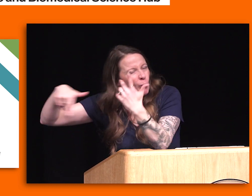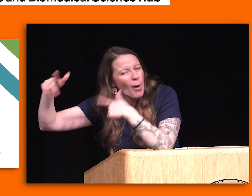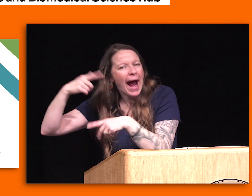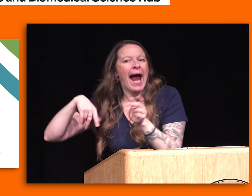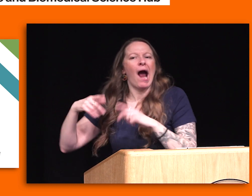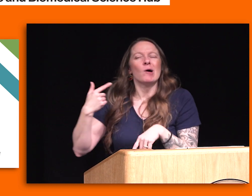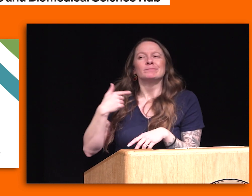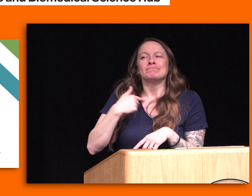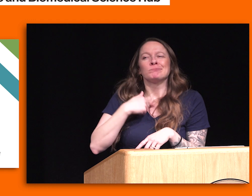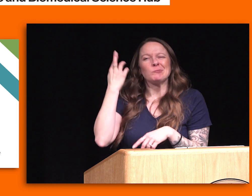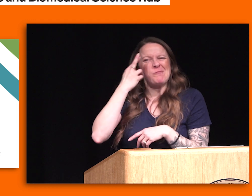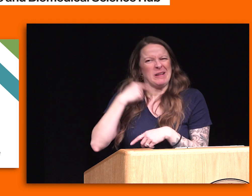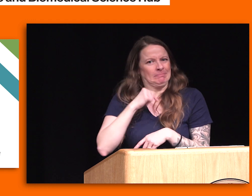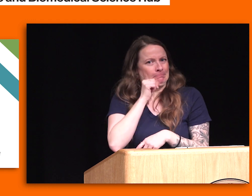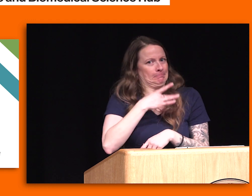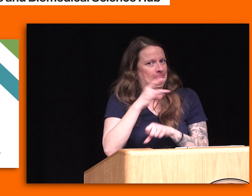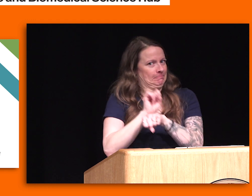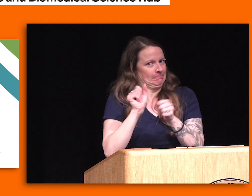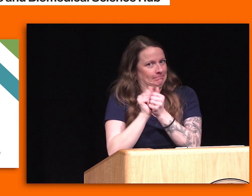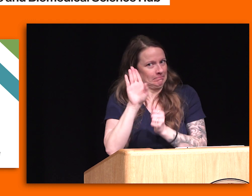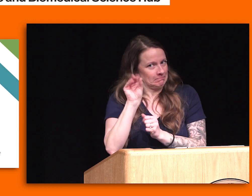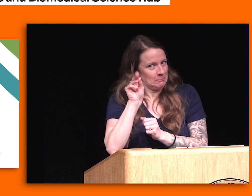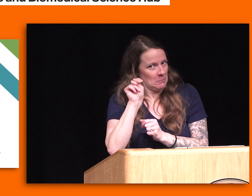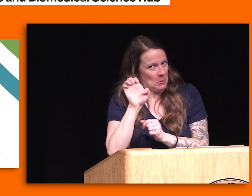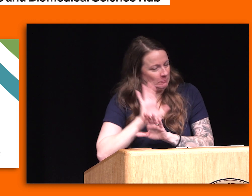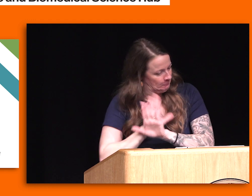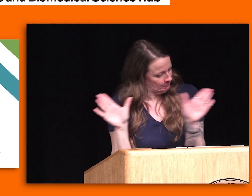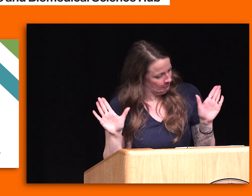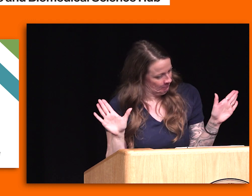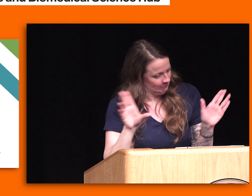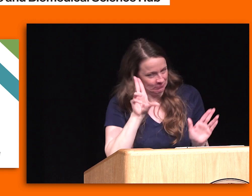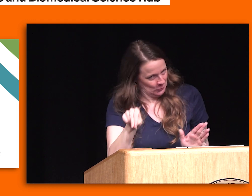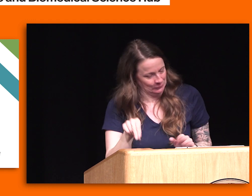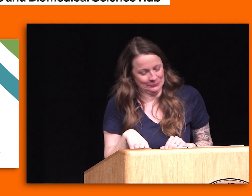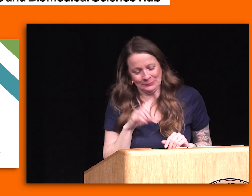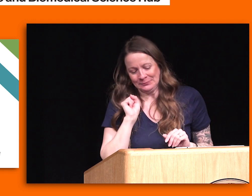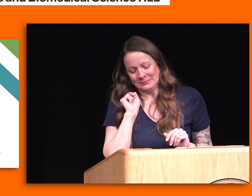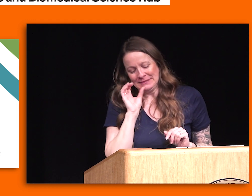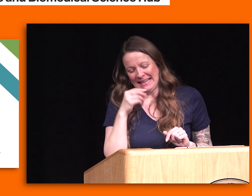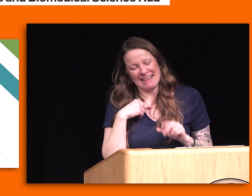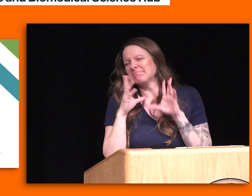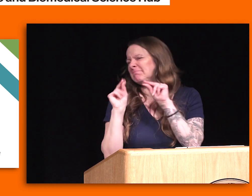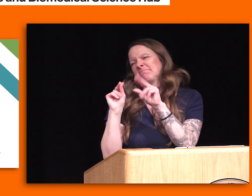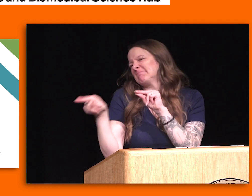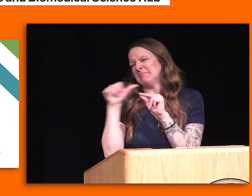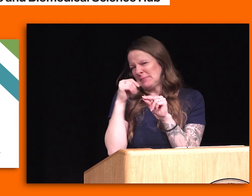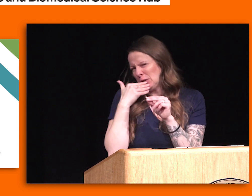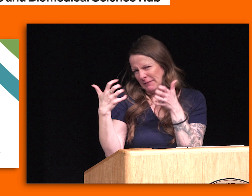there weren't a lot of people around, and I realized that I didn't really like working with bones. That wasn't for me.